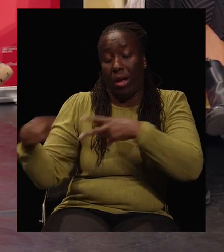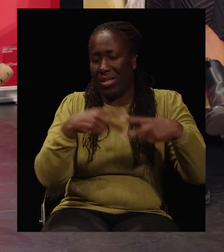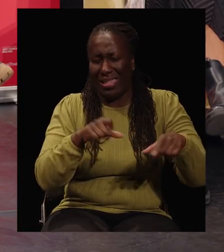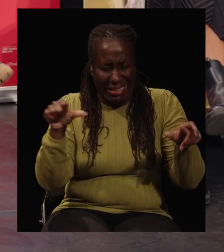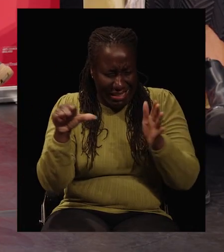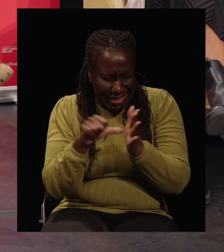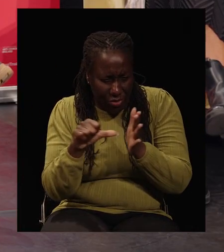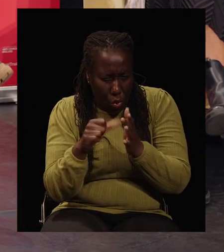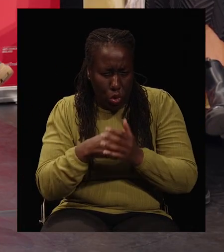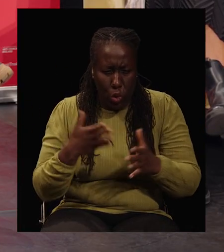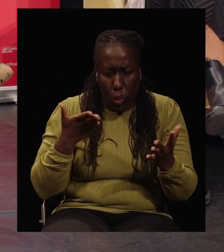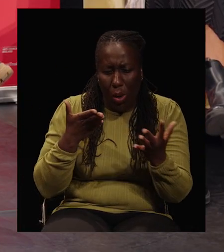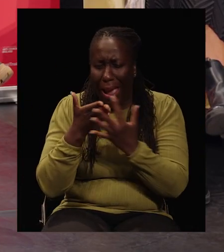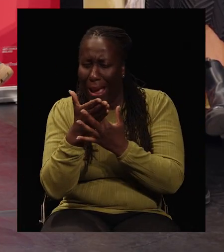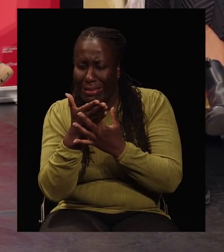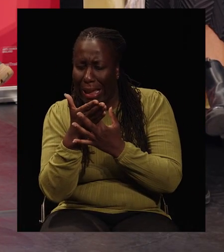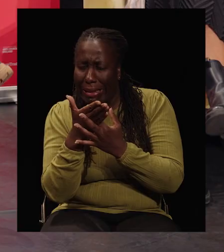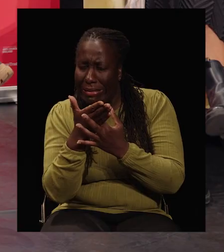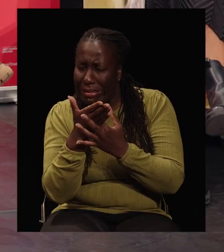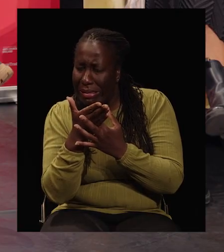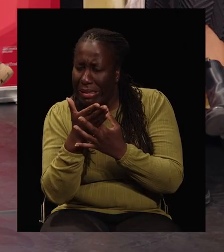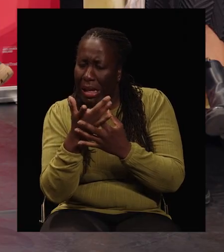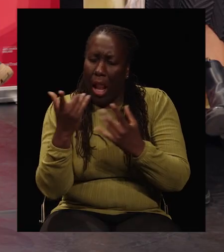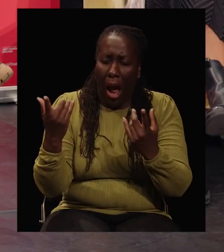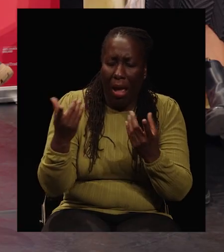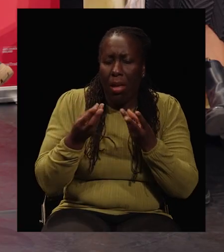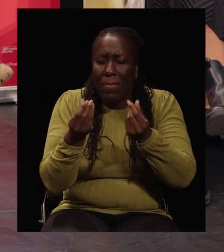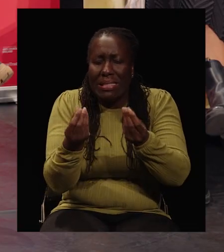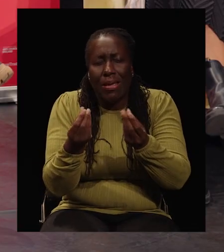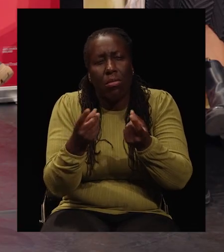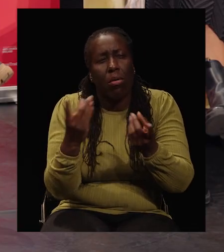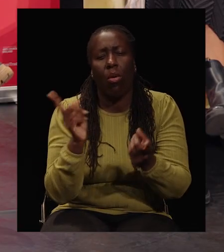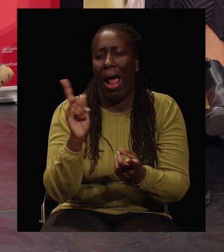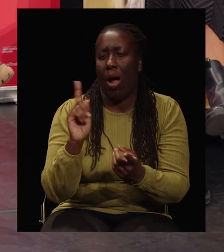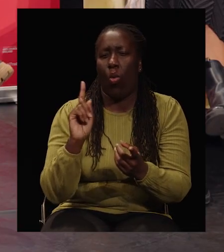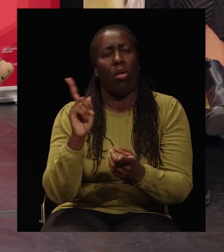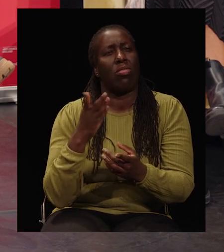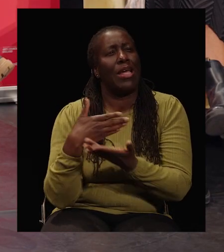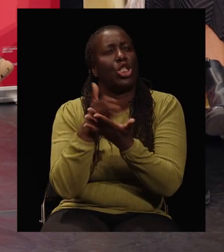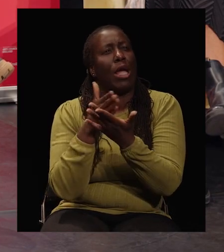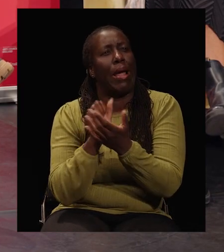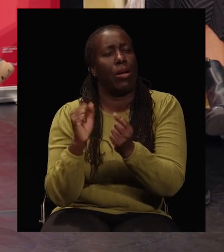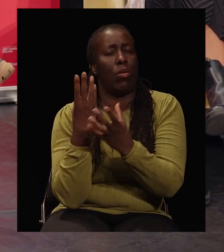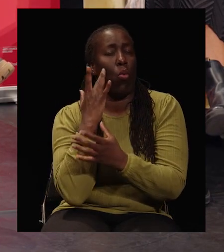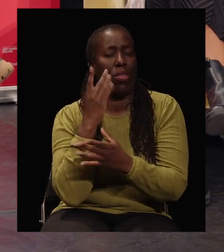where the voice of the dancer or the practitioner is shared. So certainly part of the "Dancing Class" podcast,